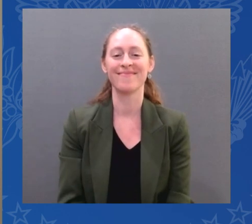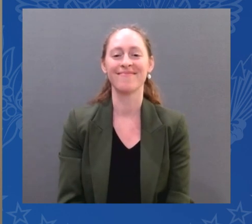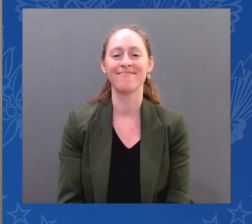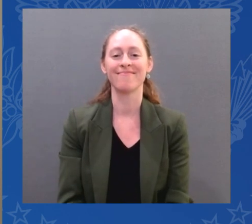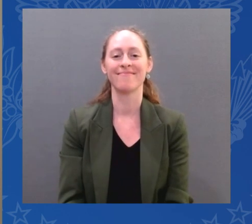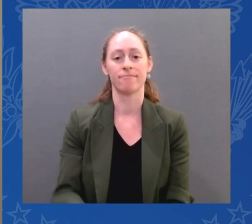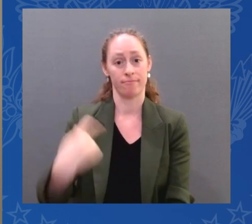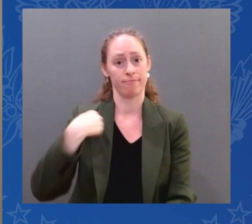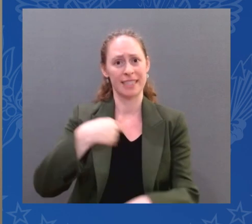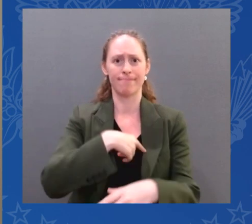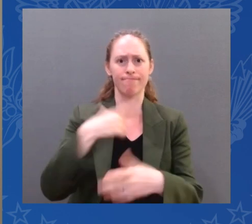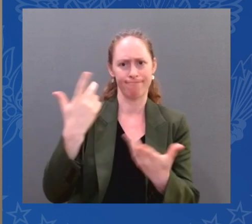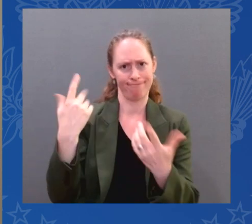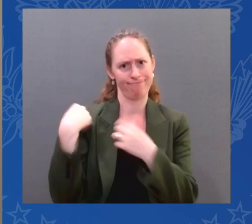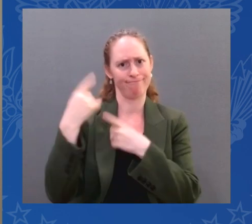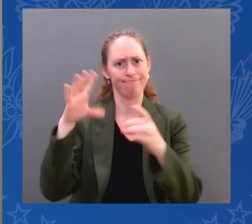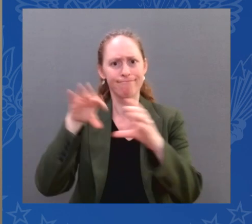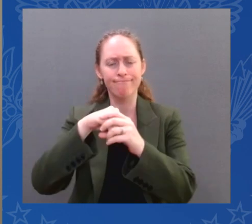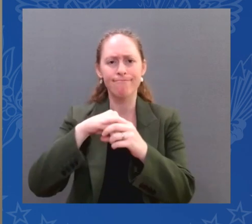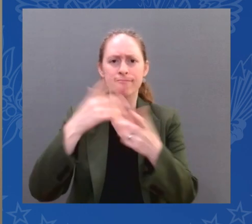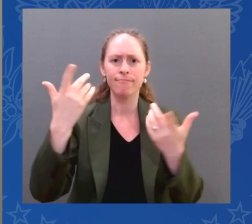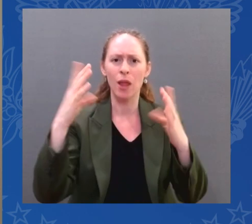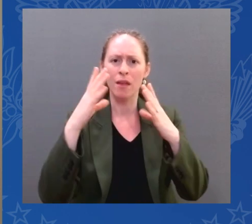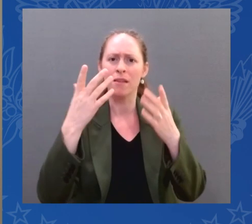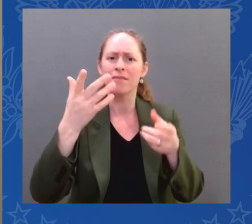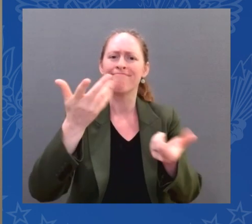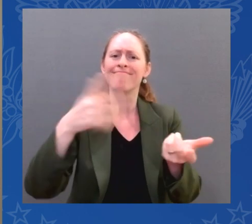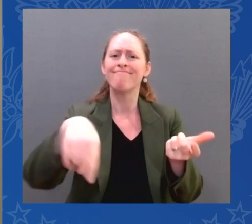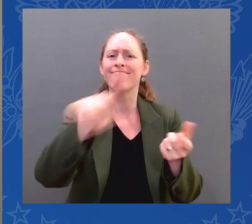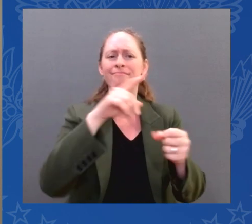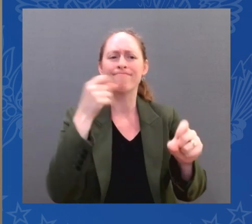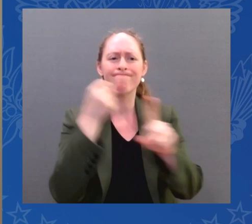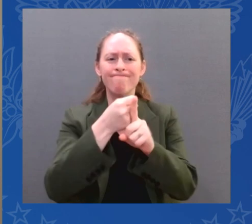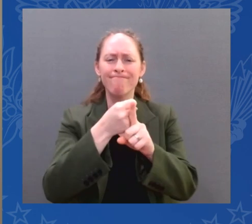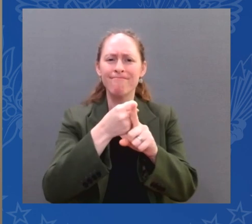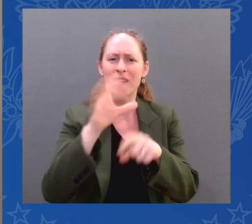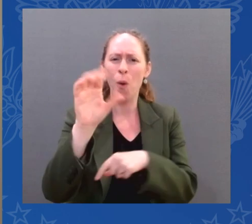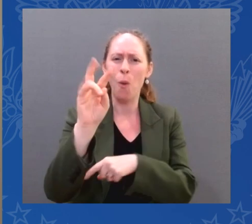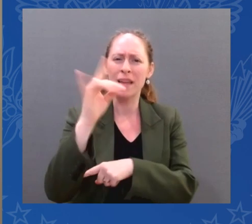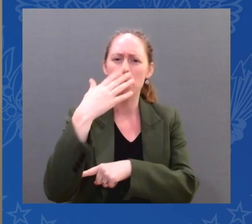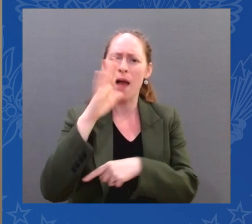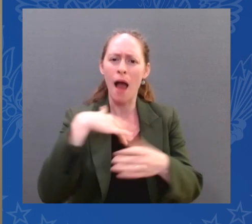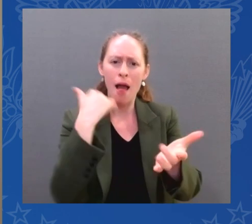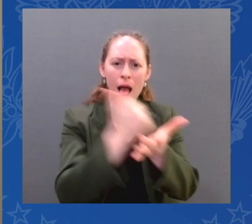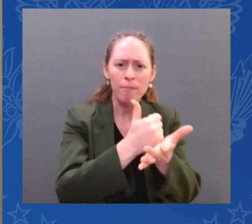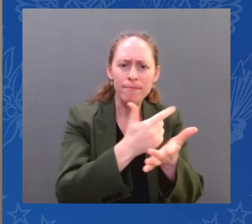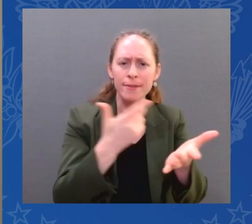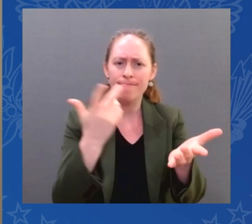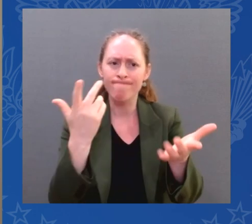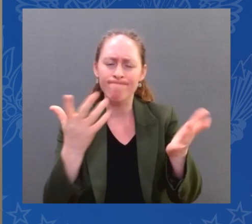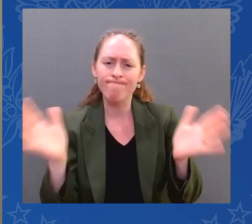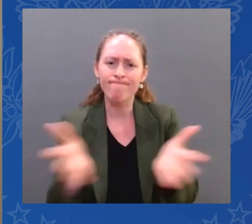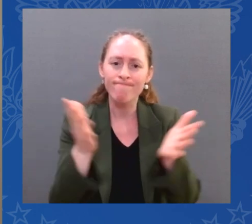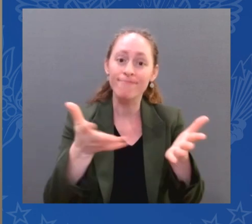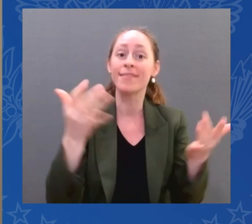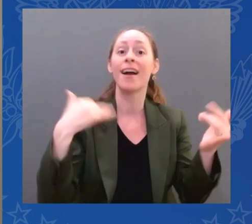the safety, the effectiveness, and by administering vaccine to all eligible individuals. I'm currently a site lead at one